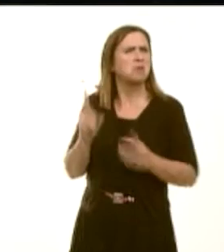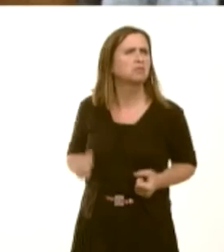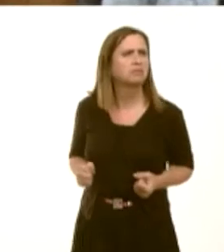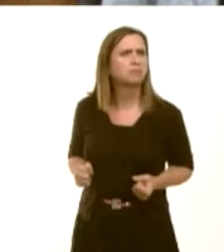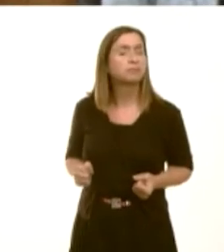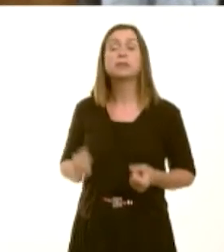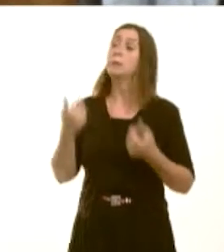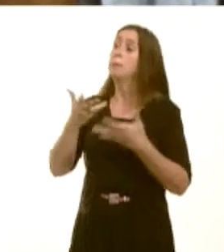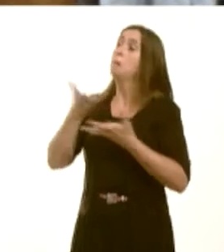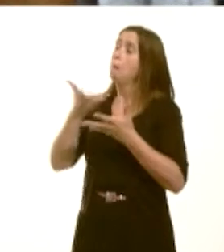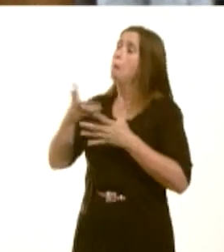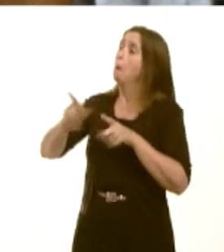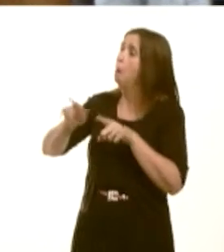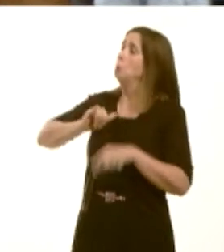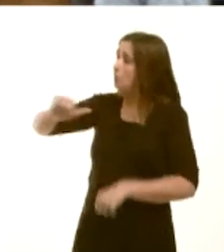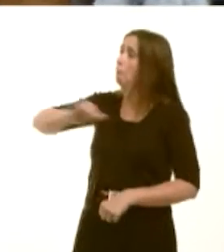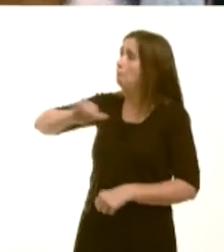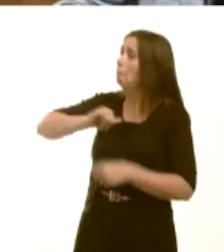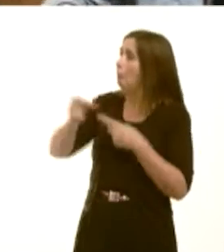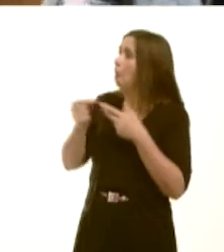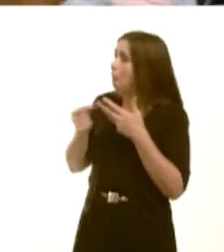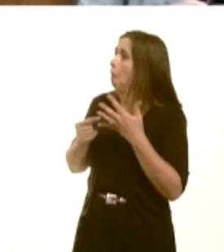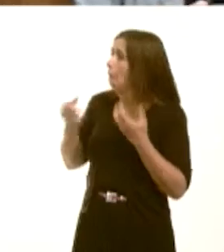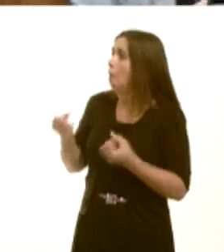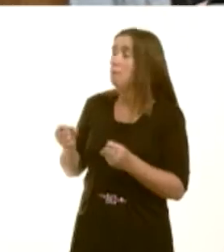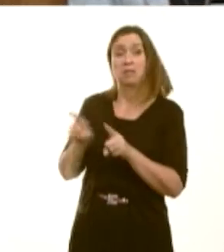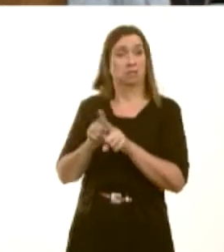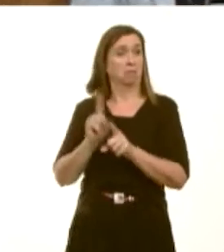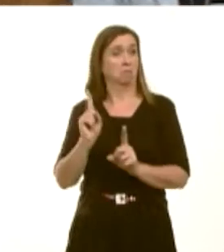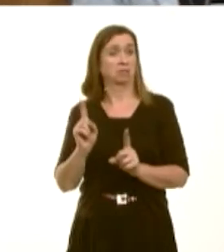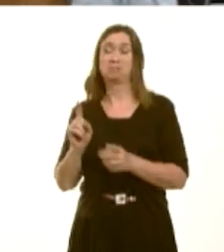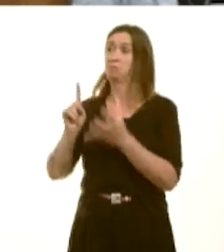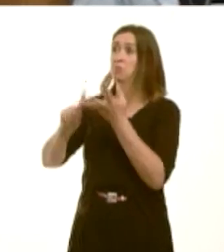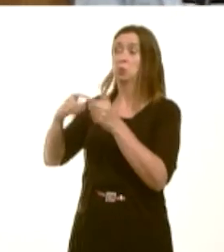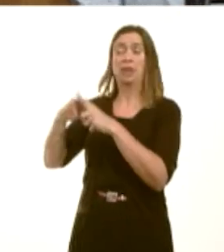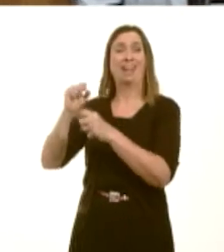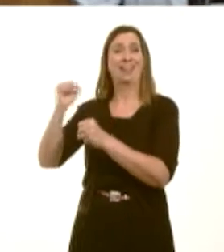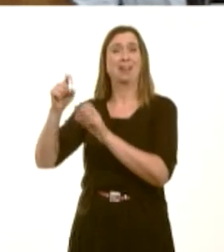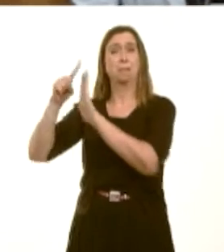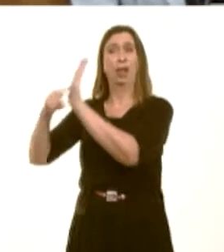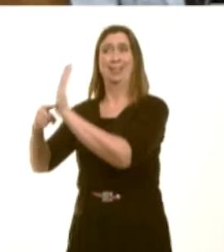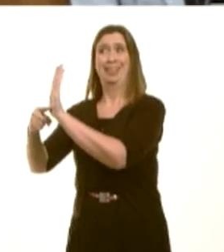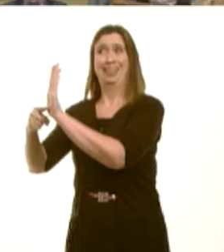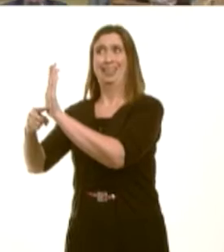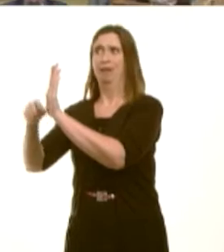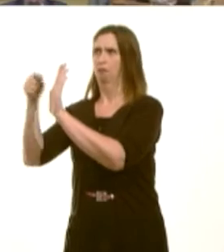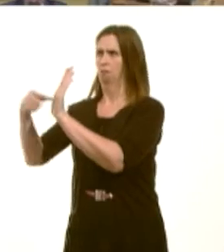benefit to both sides, including, of course, United Kingdom Government policies that impact on devolved responsibilities.